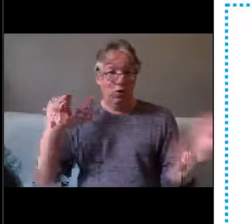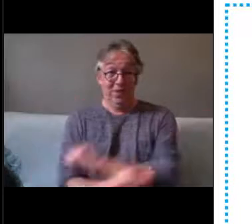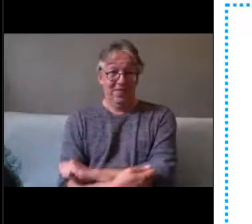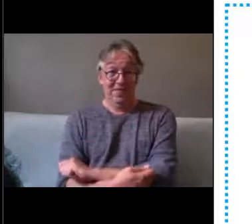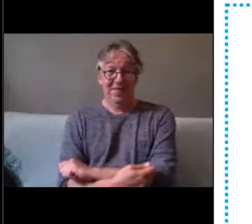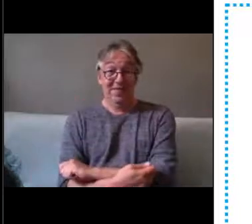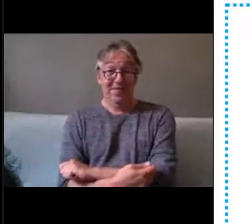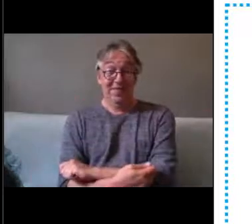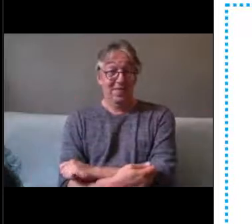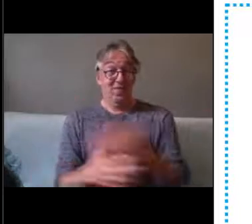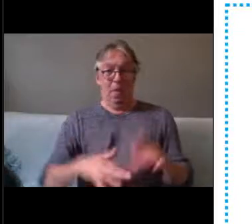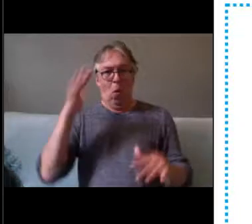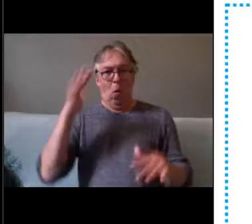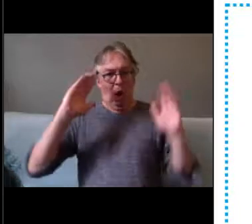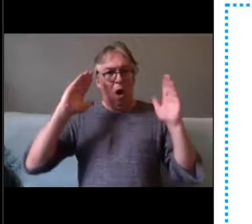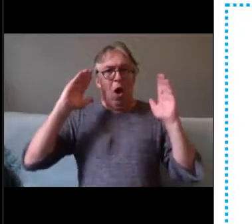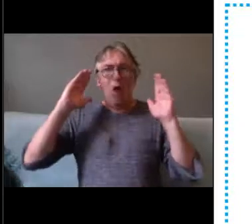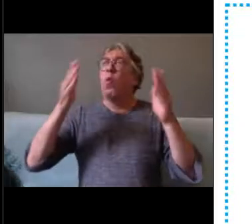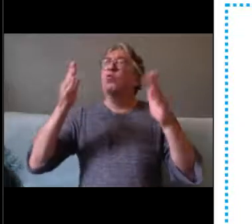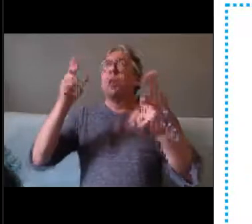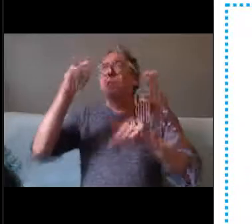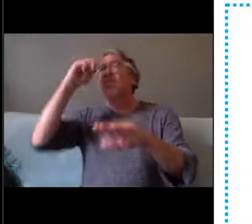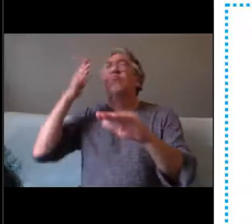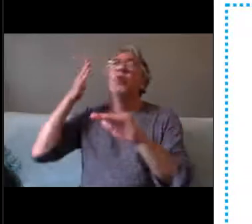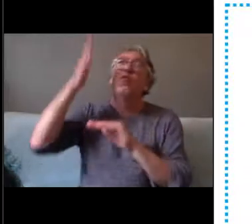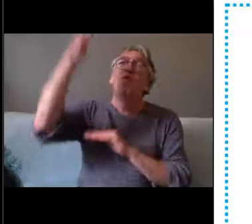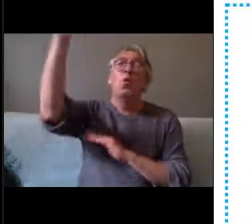during the crisis and in the aftermath.